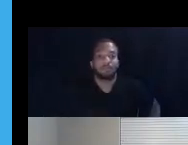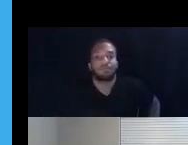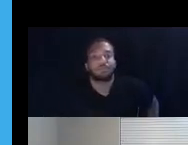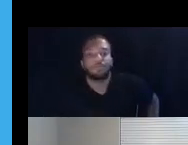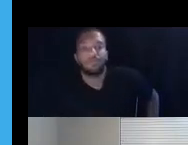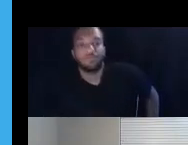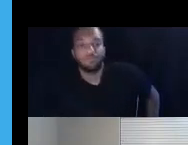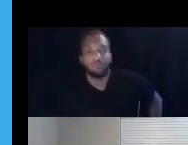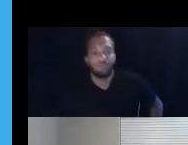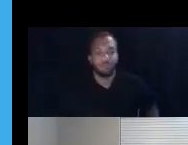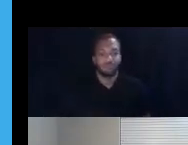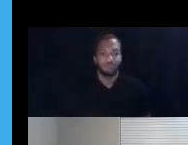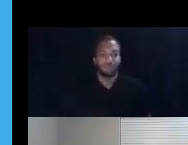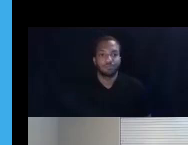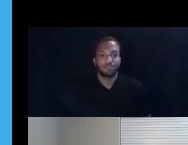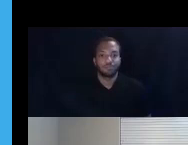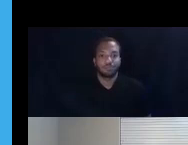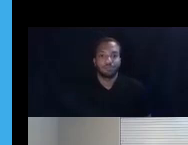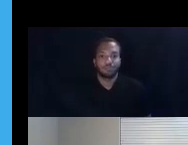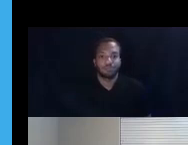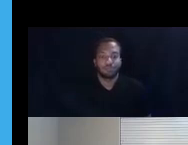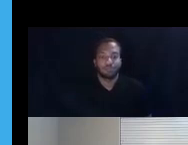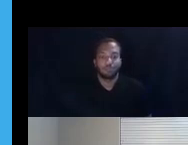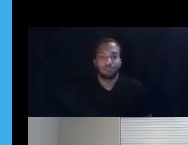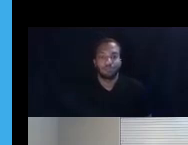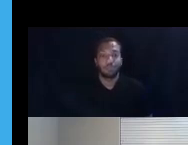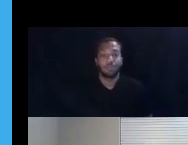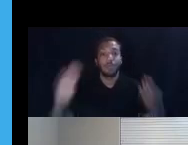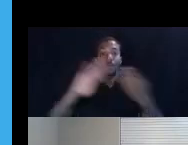So what are community benefits?